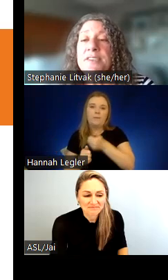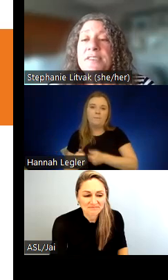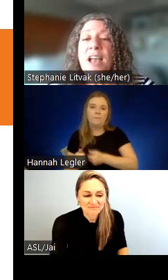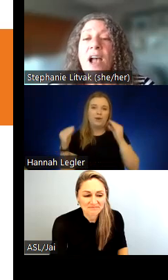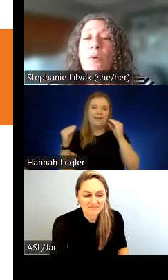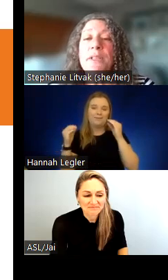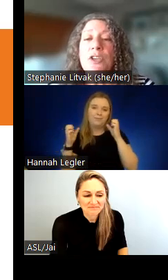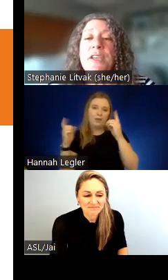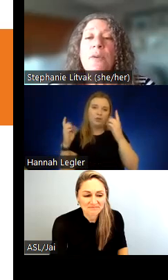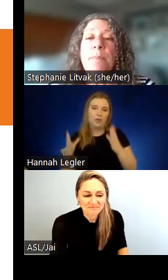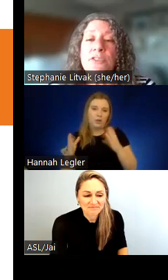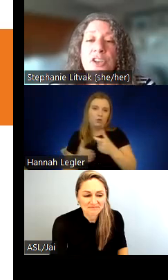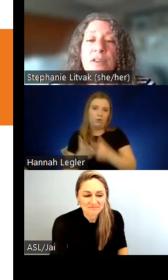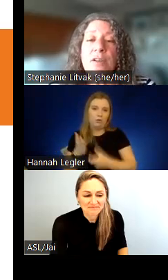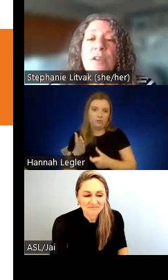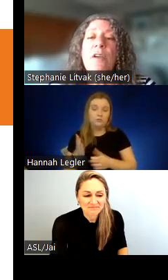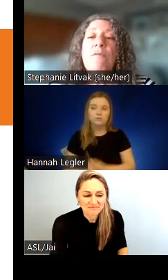This is how we look at your budget.